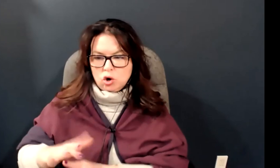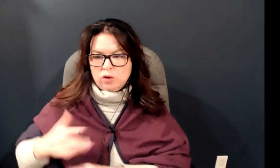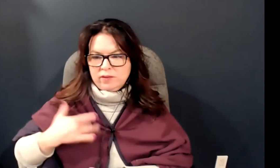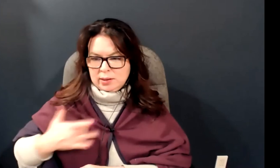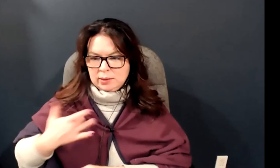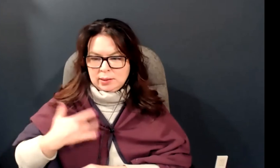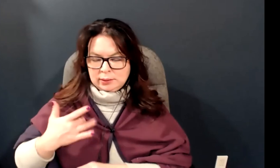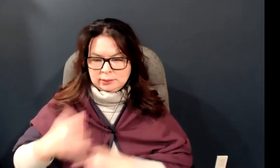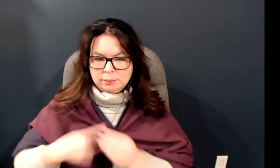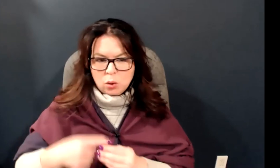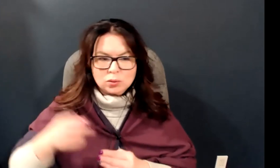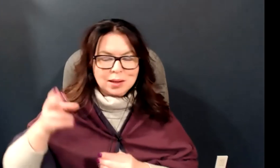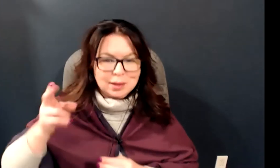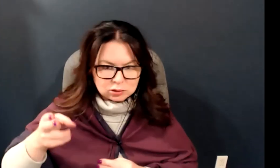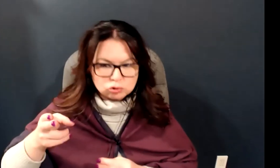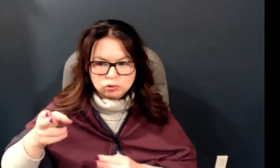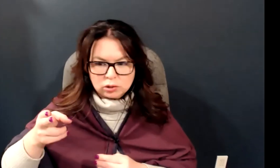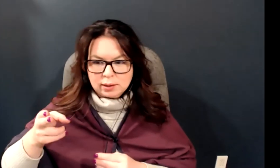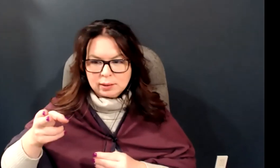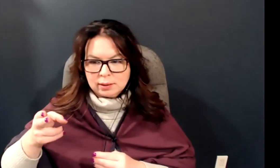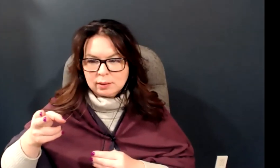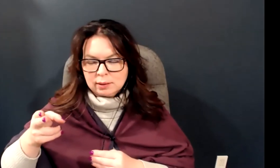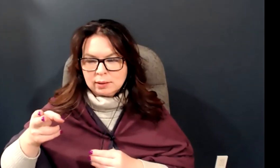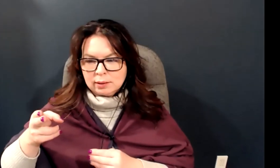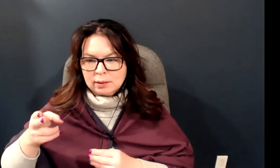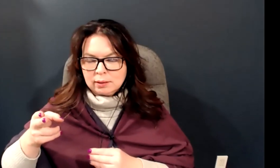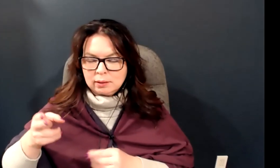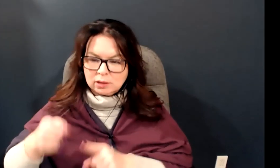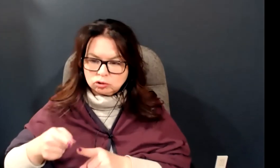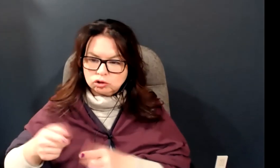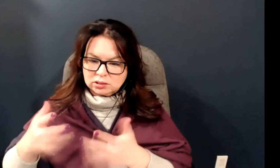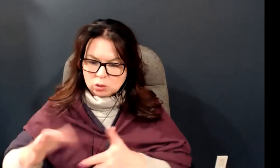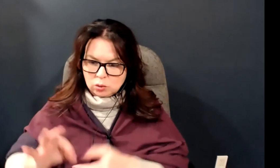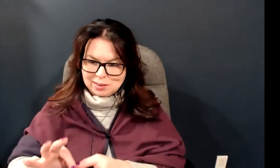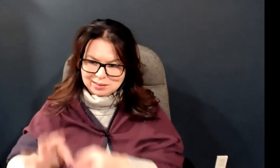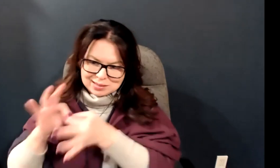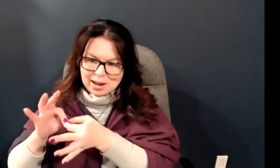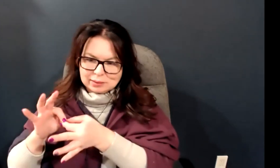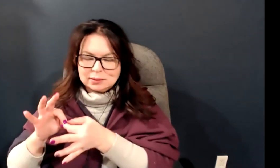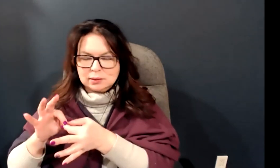me. [Diane] It seems a pretty... It's the same me.